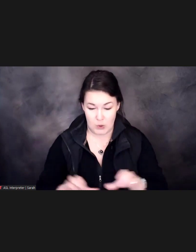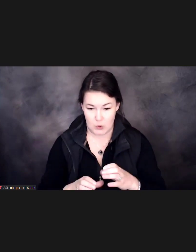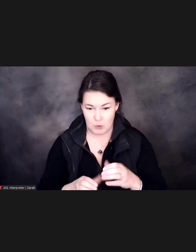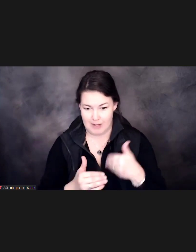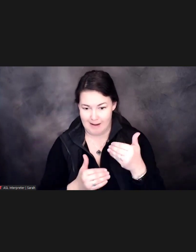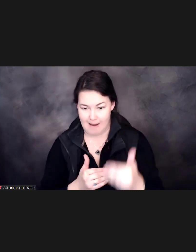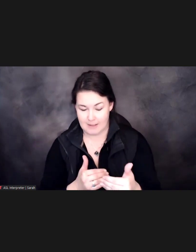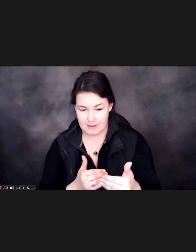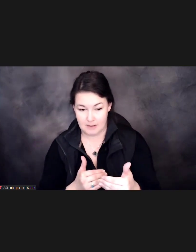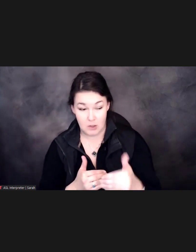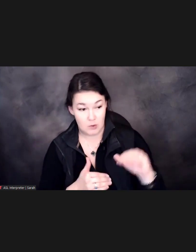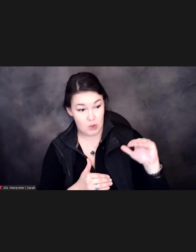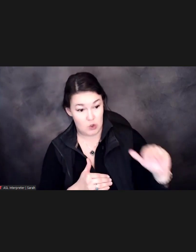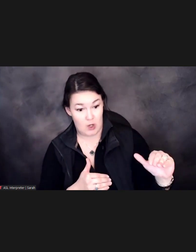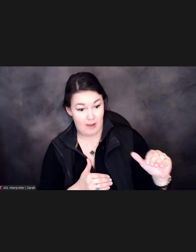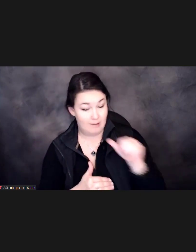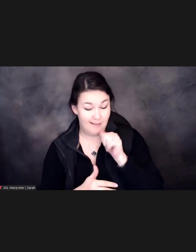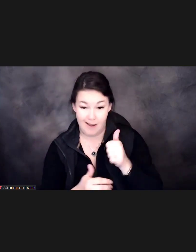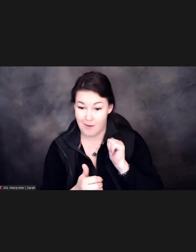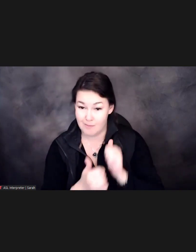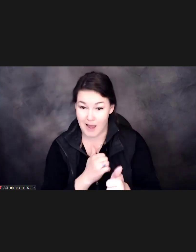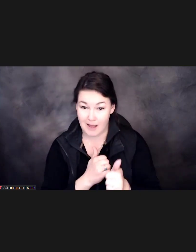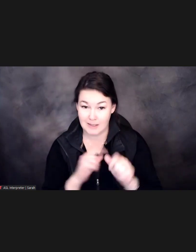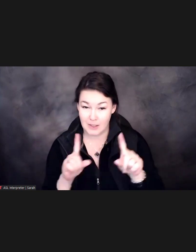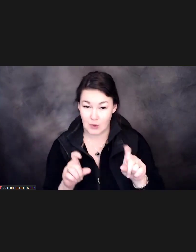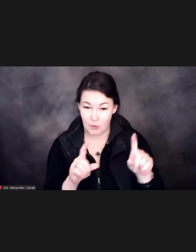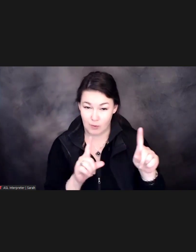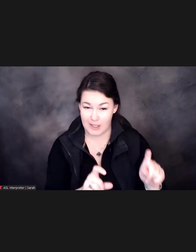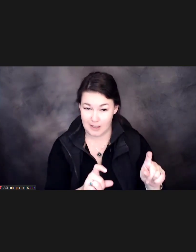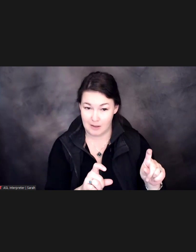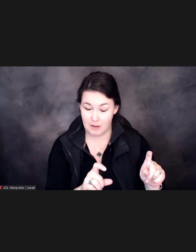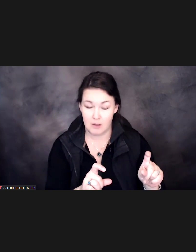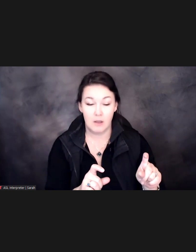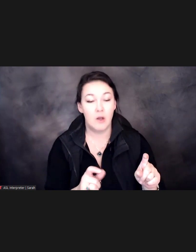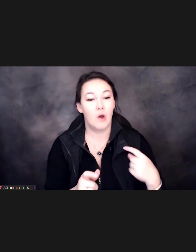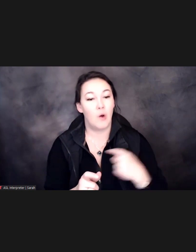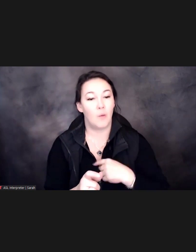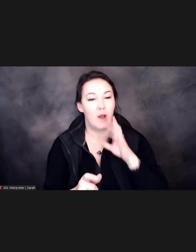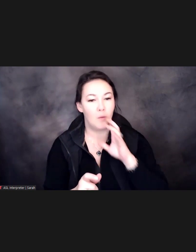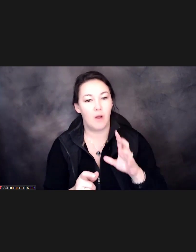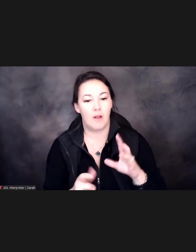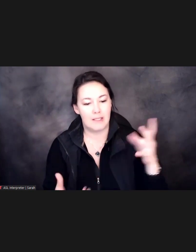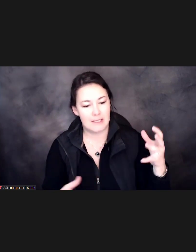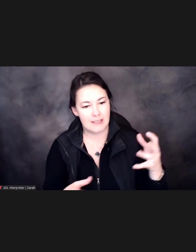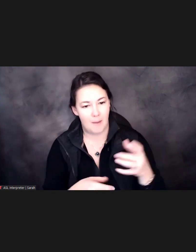next, when a child doesn't pass a screening? We'll summarize the follow-up steps that are undertaken when a